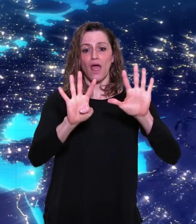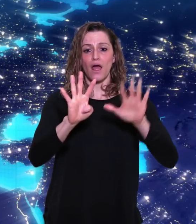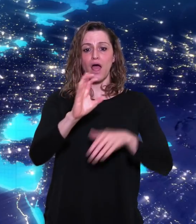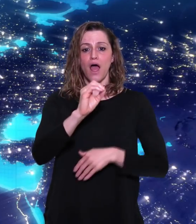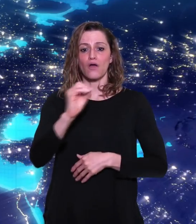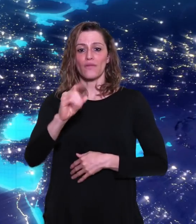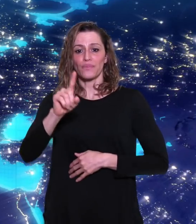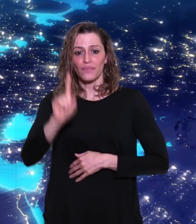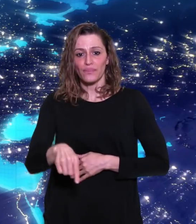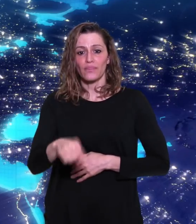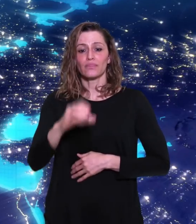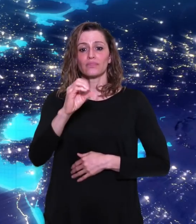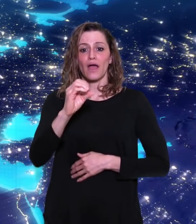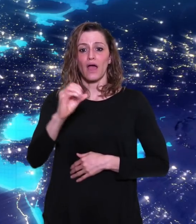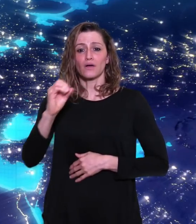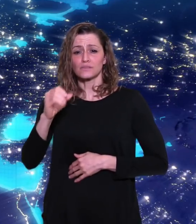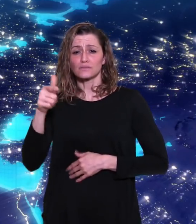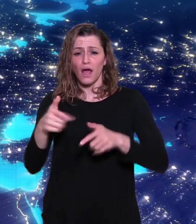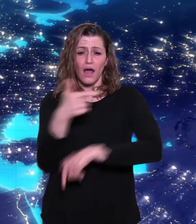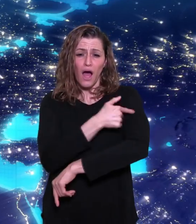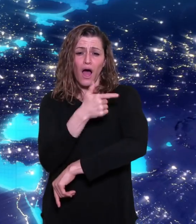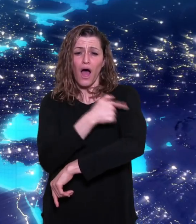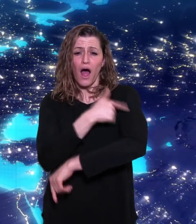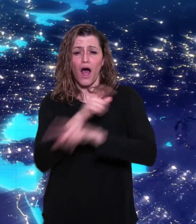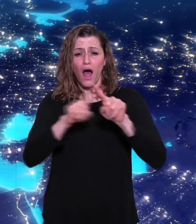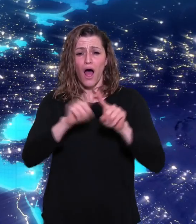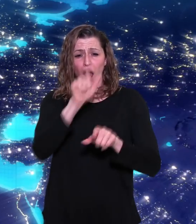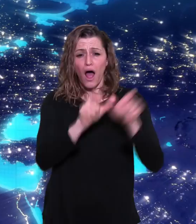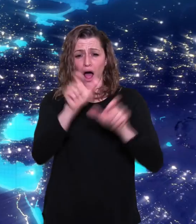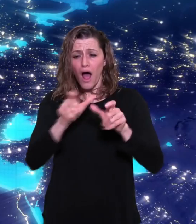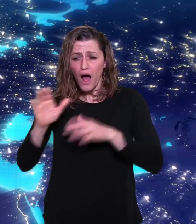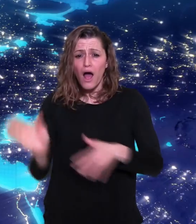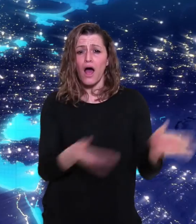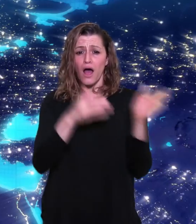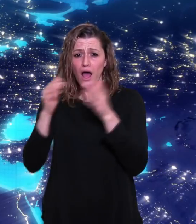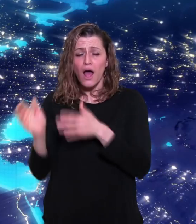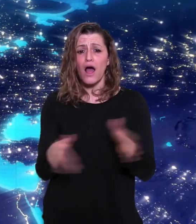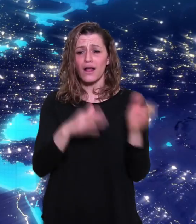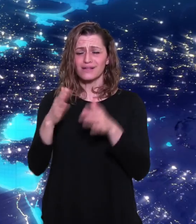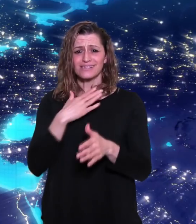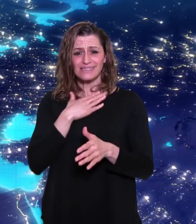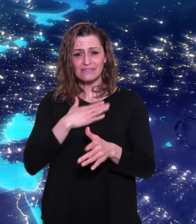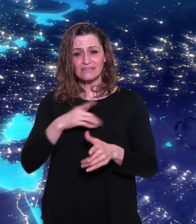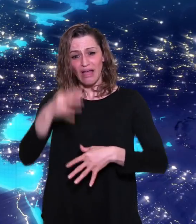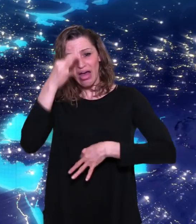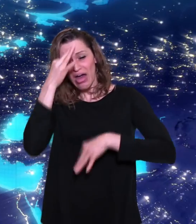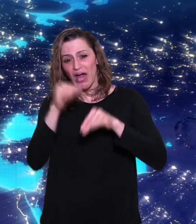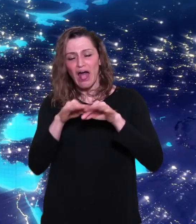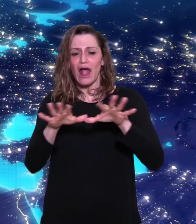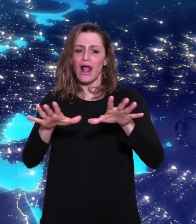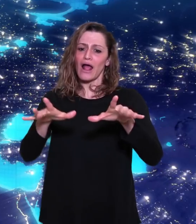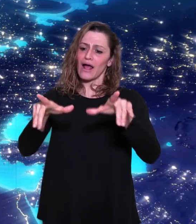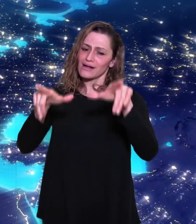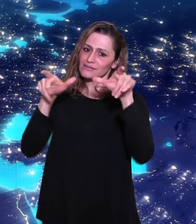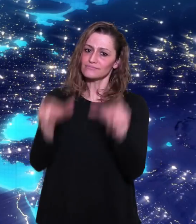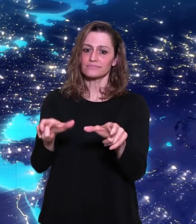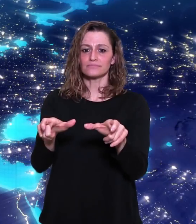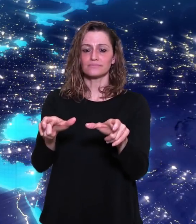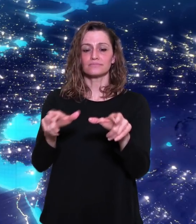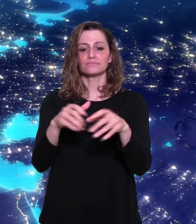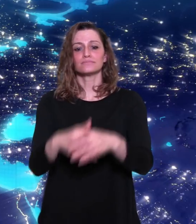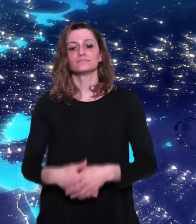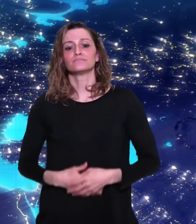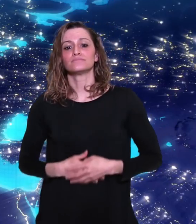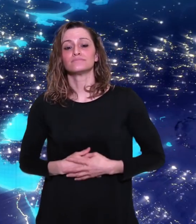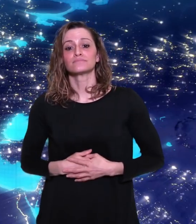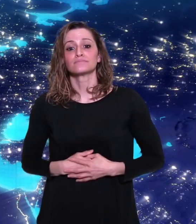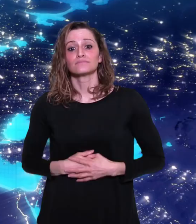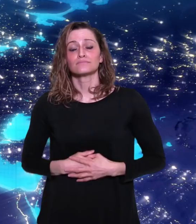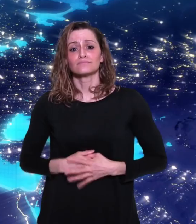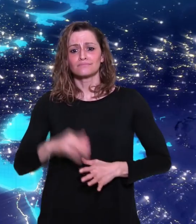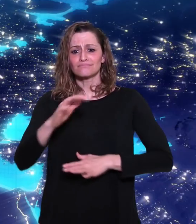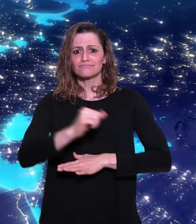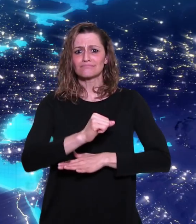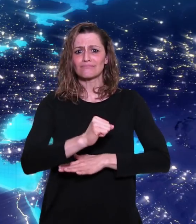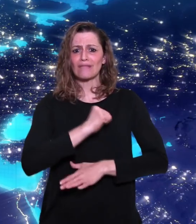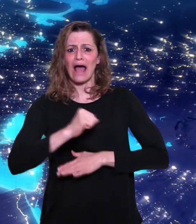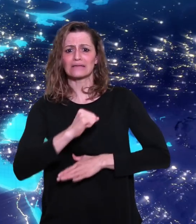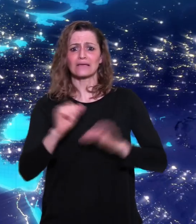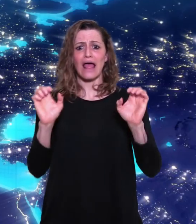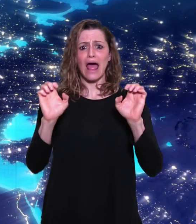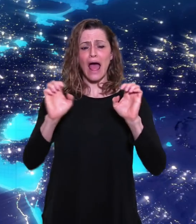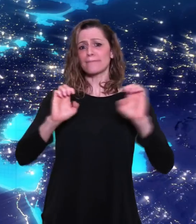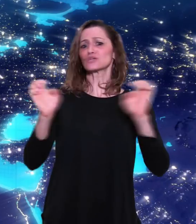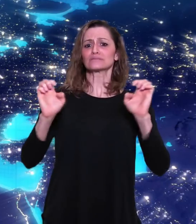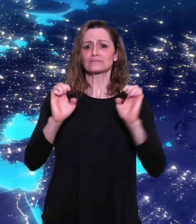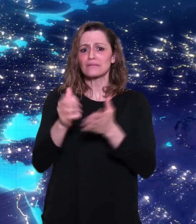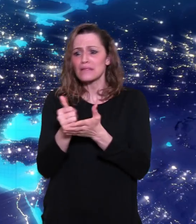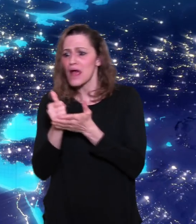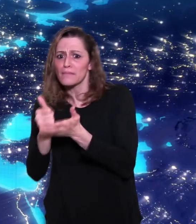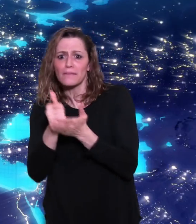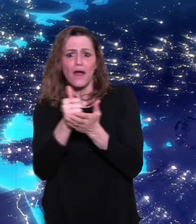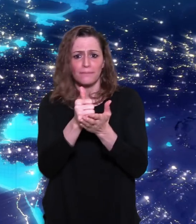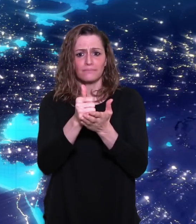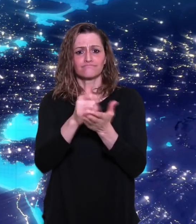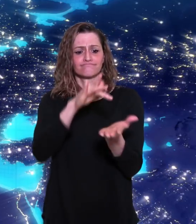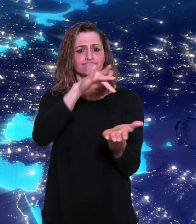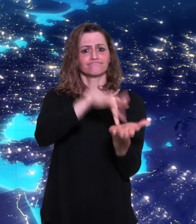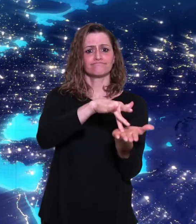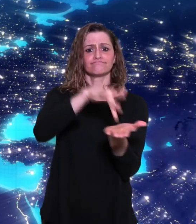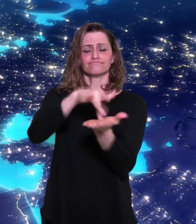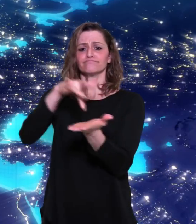right now. They are giving out a lot of vaccines to stop the